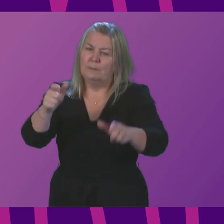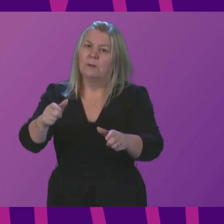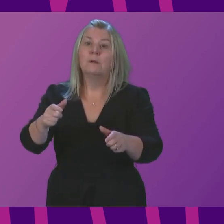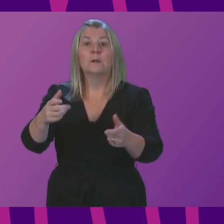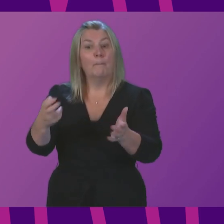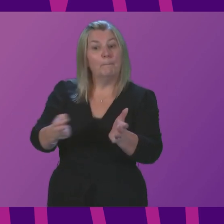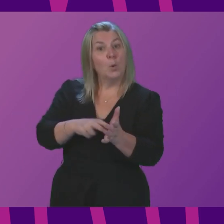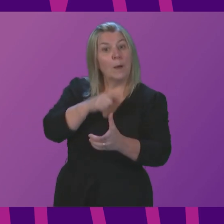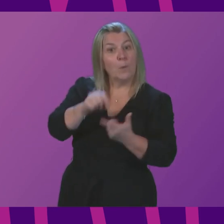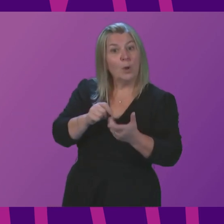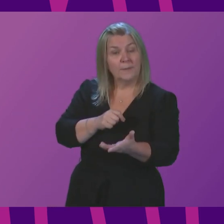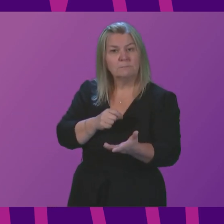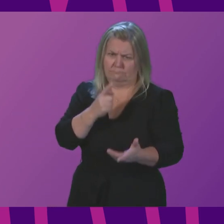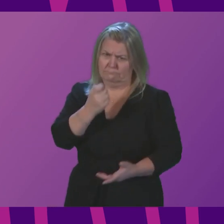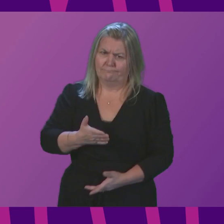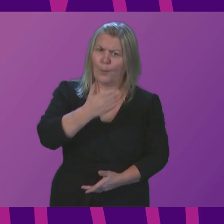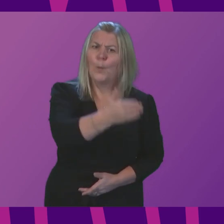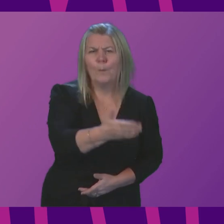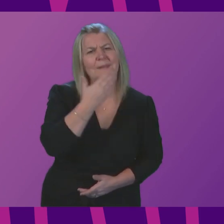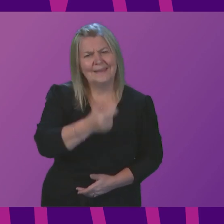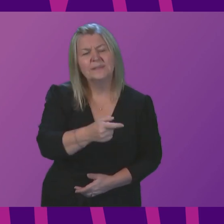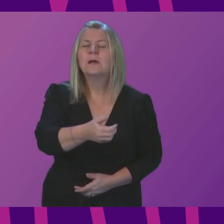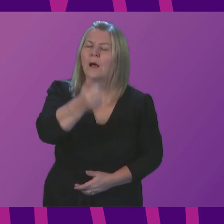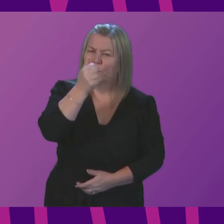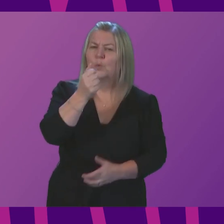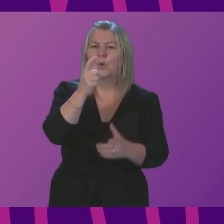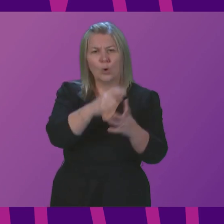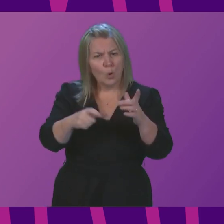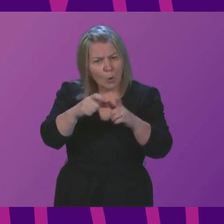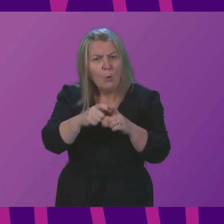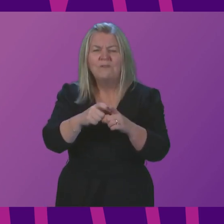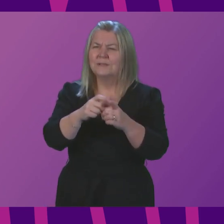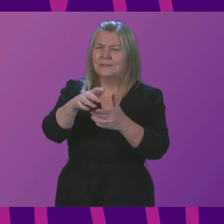of the Covid experience, that there are significant waiting times both for out-patient and for